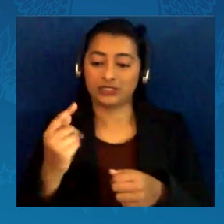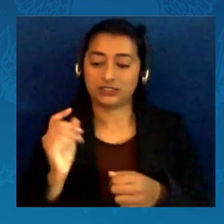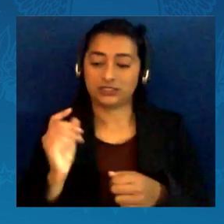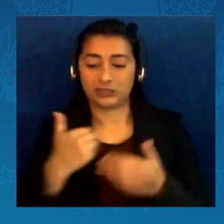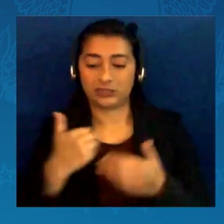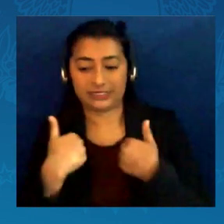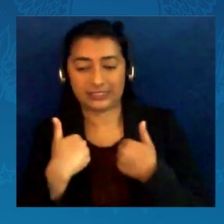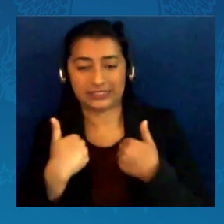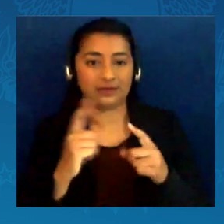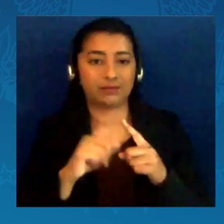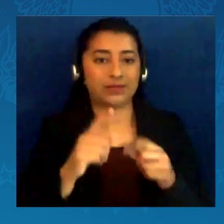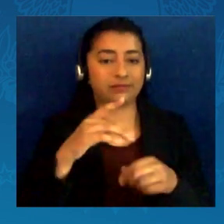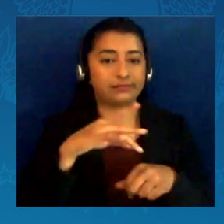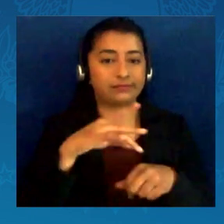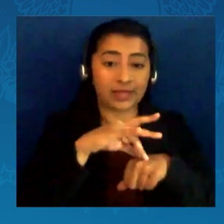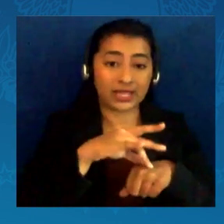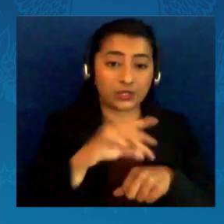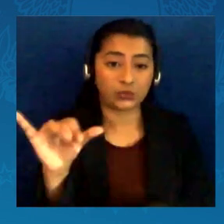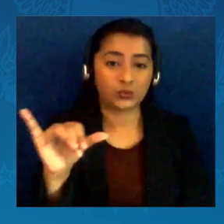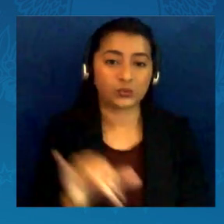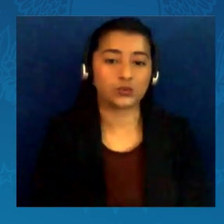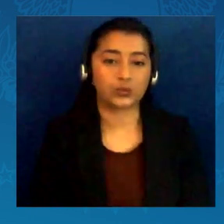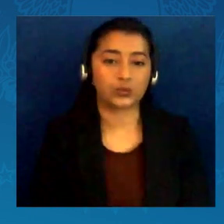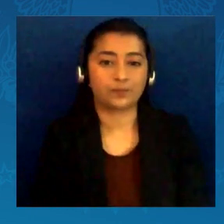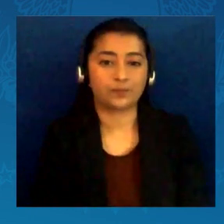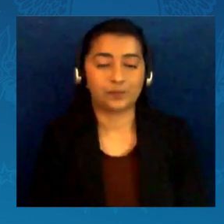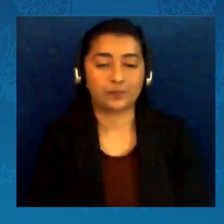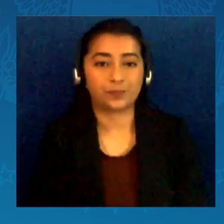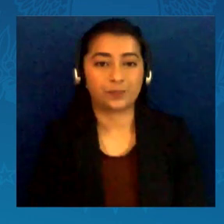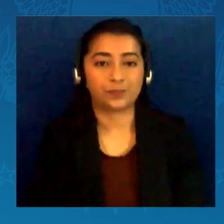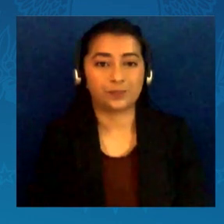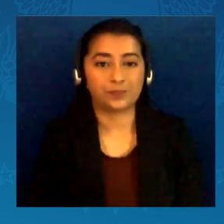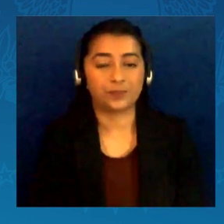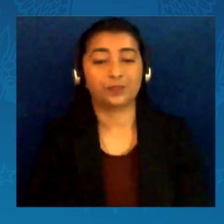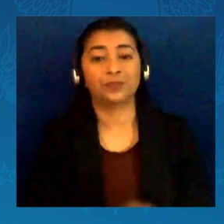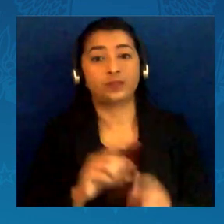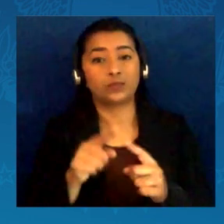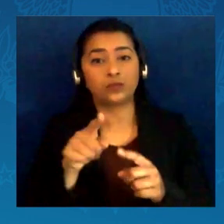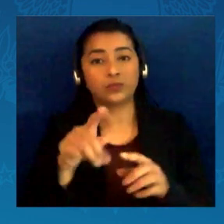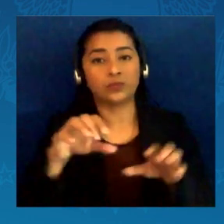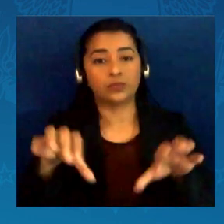So I know that when you guys are doing the work you are doing with such great excellence,